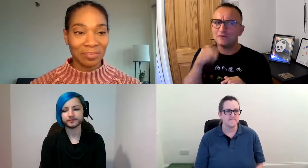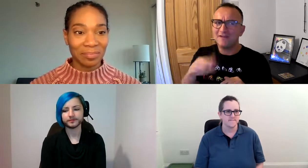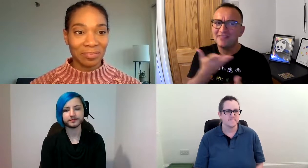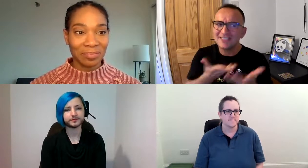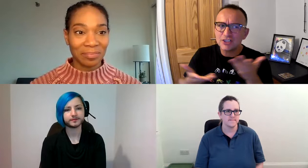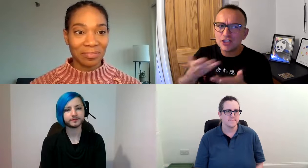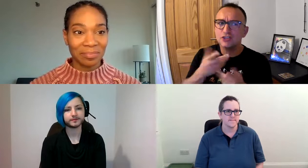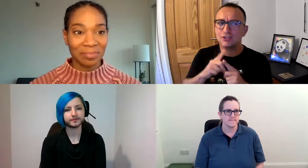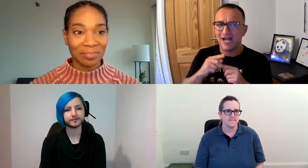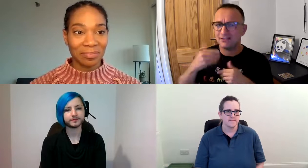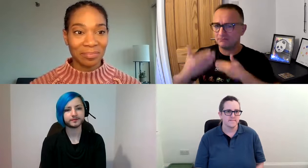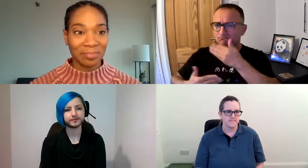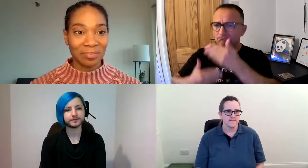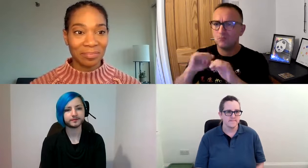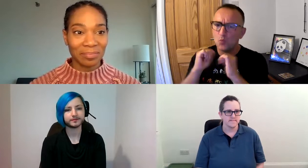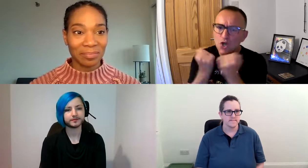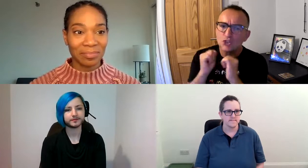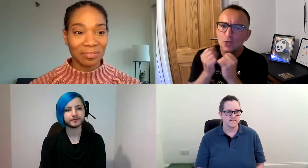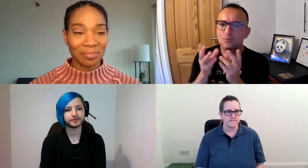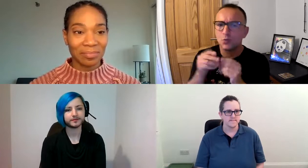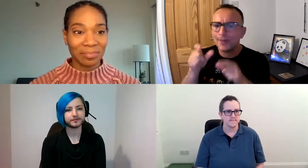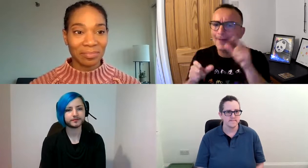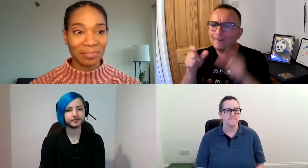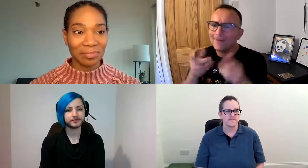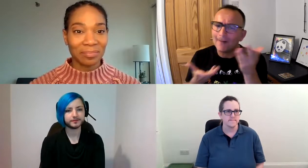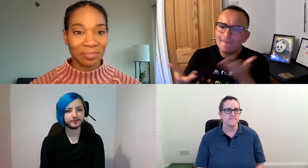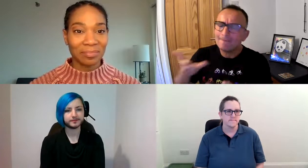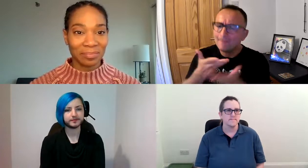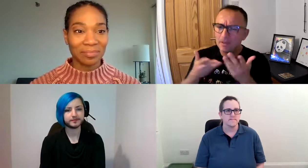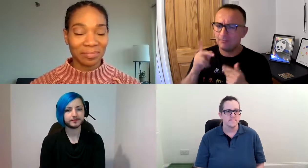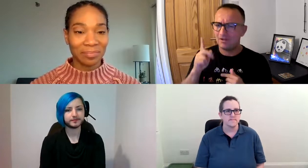I can't say what is or isn't because language evolves